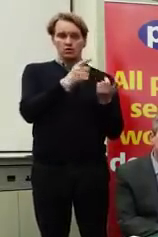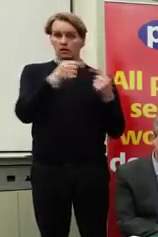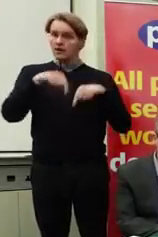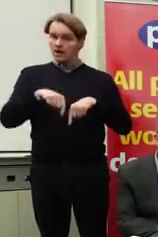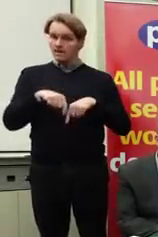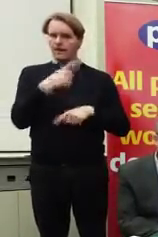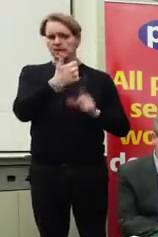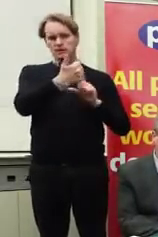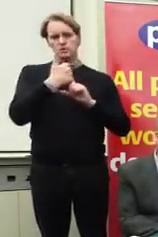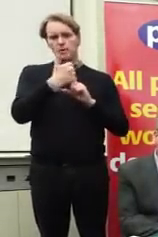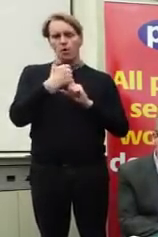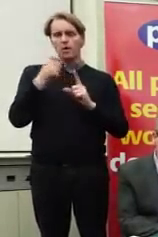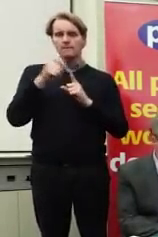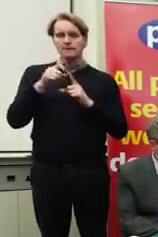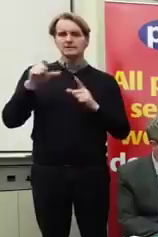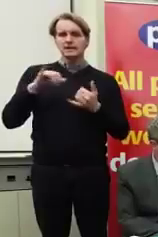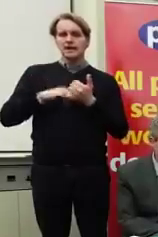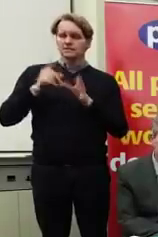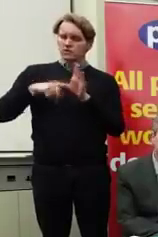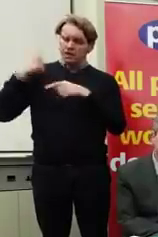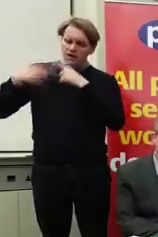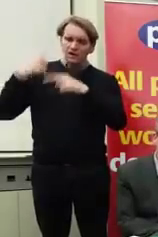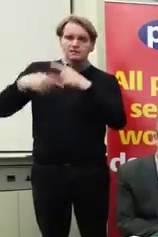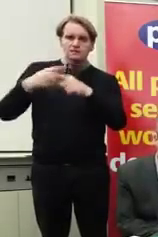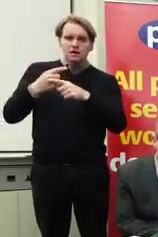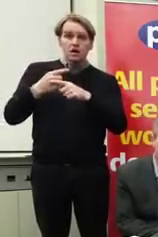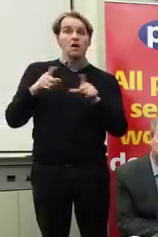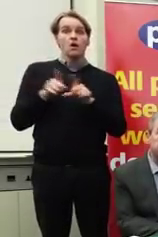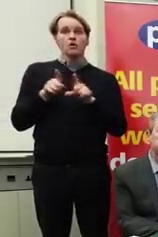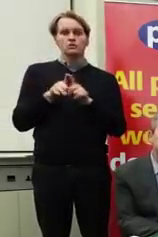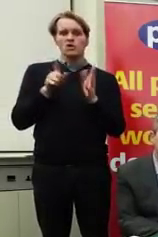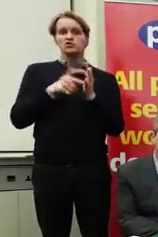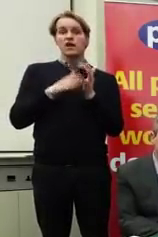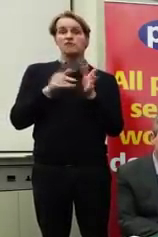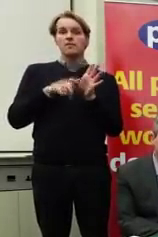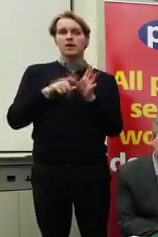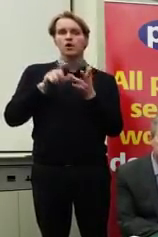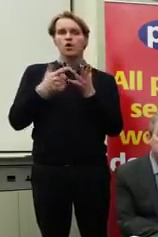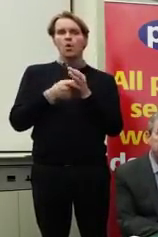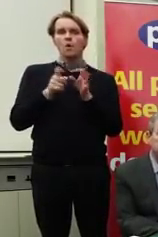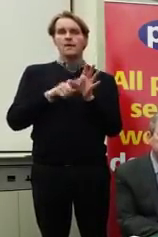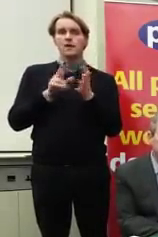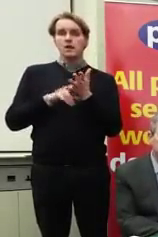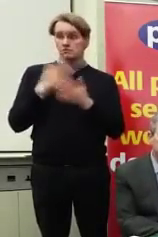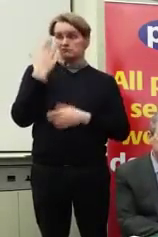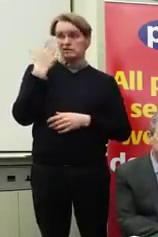years I think it's also worth reminding people that Jeremy Corbyn came to our conference not so long back and said that a Labour government would